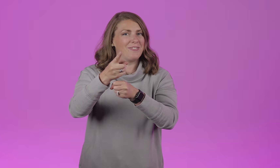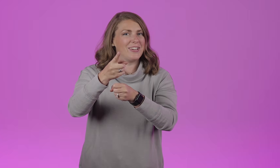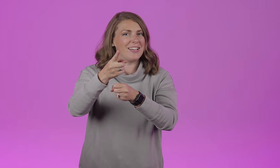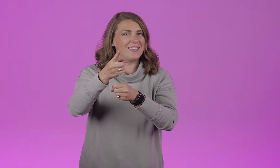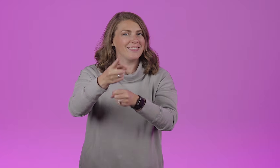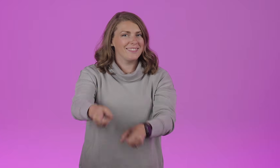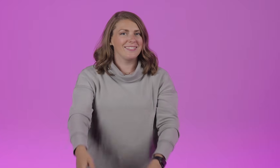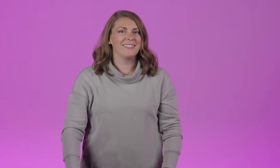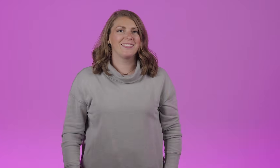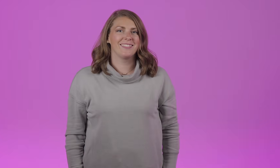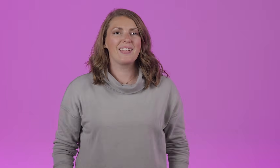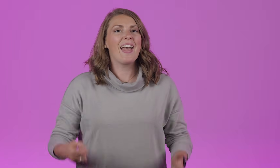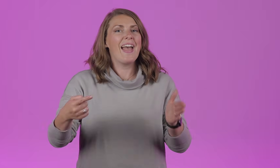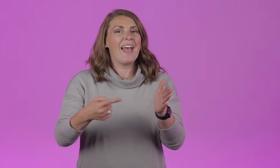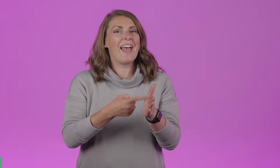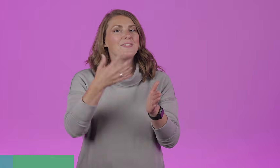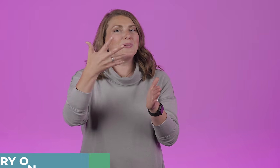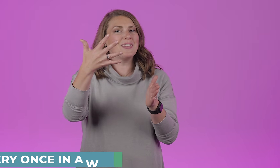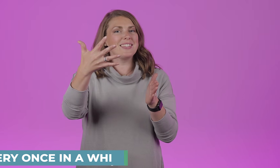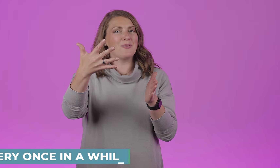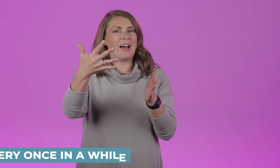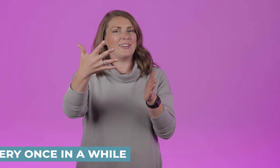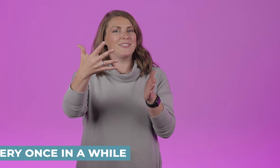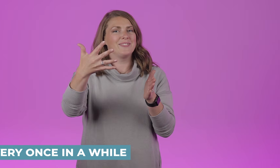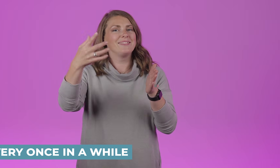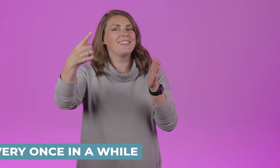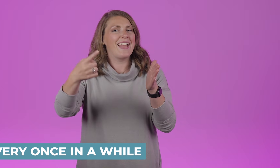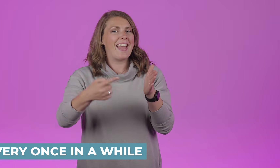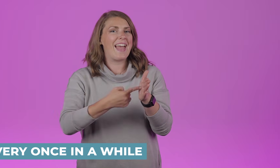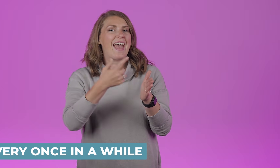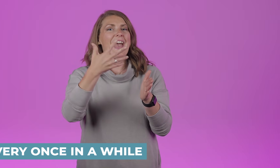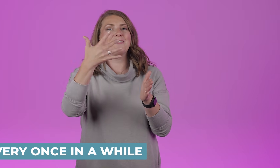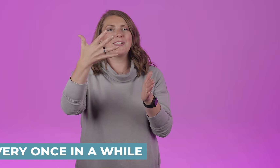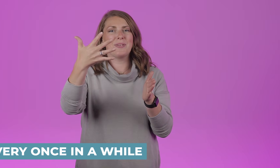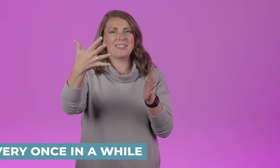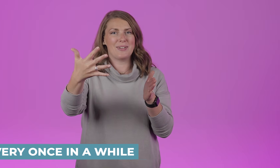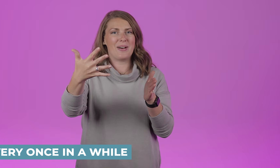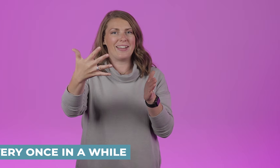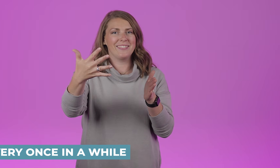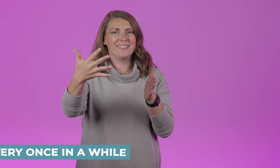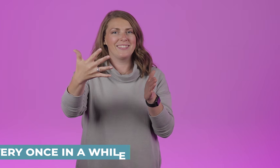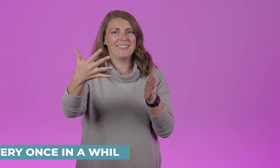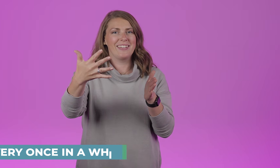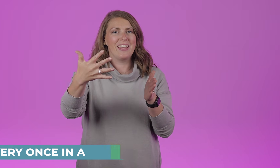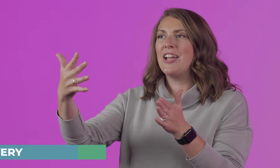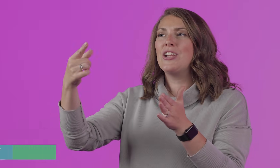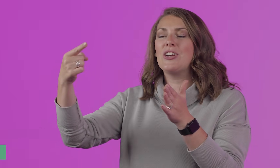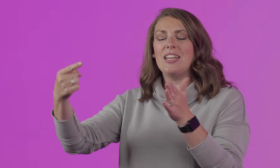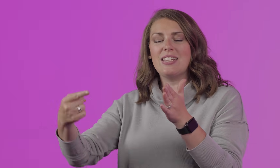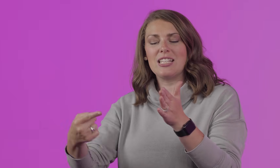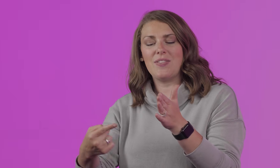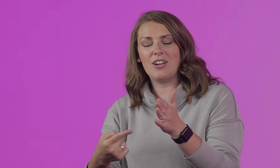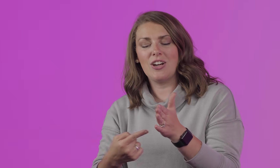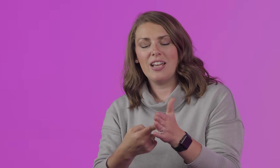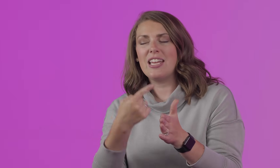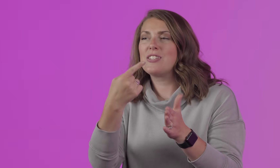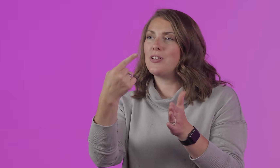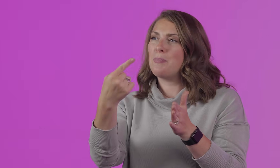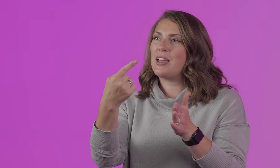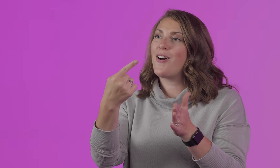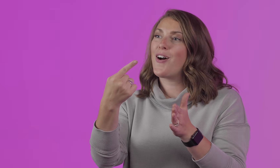'every year.' 'Every once in a while, every once in a while,' your index finger is flipping on